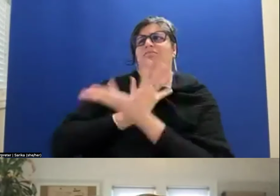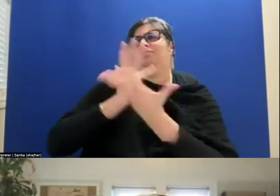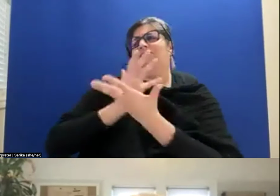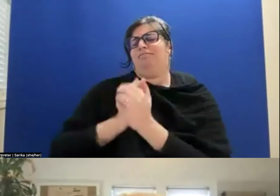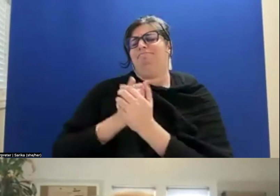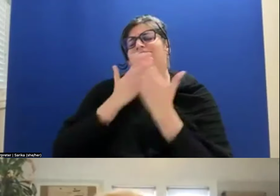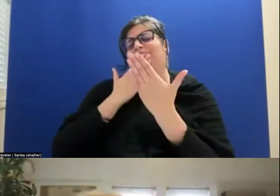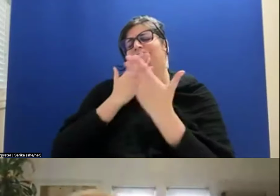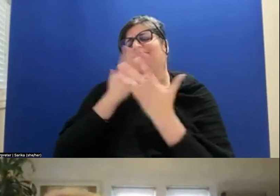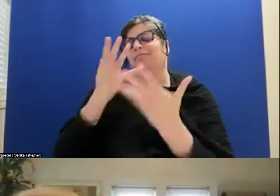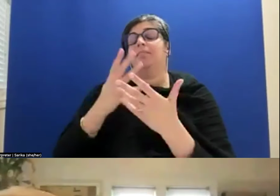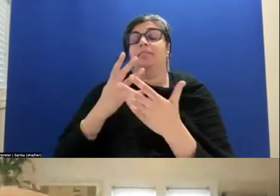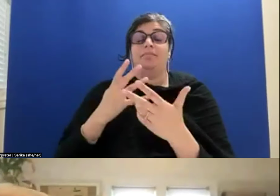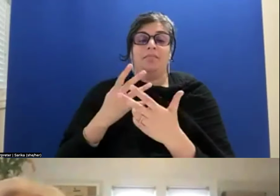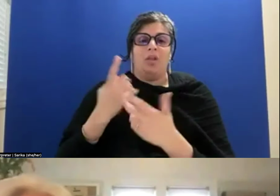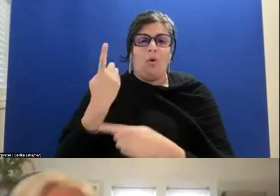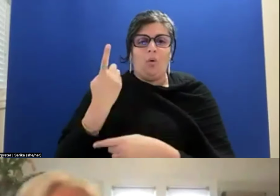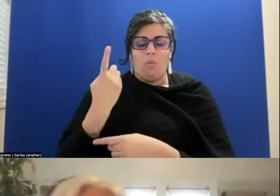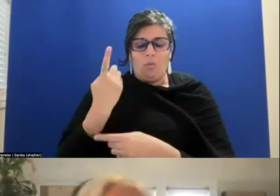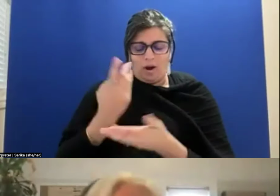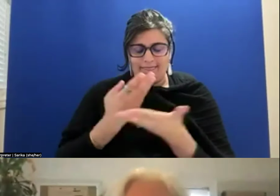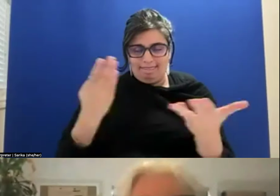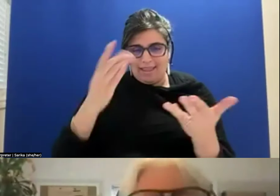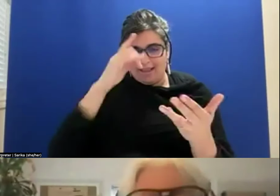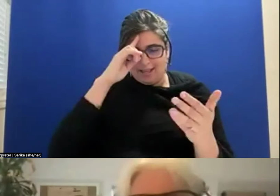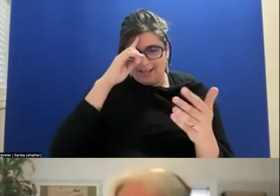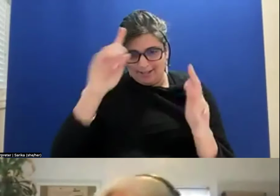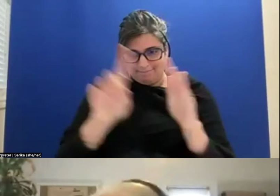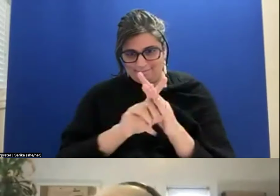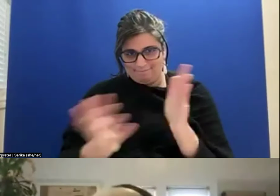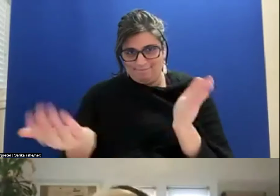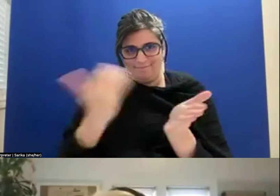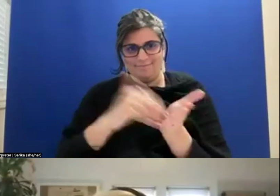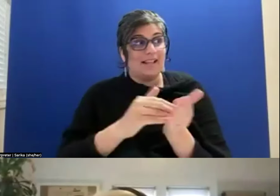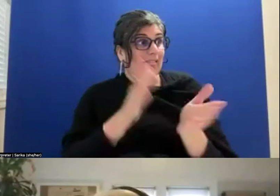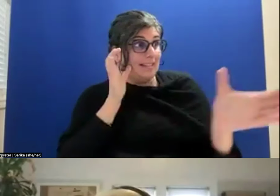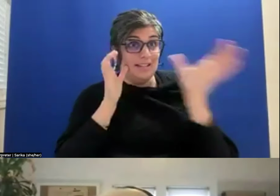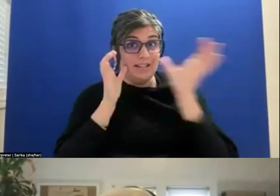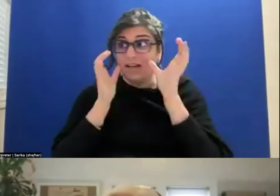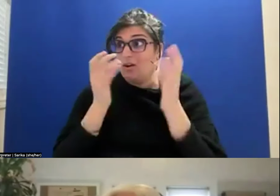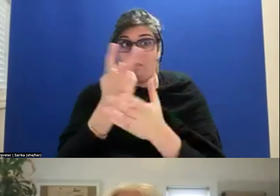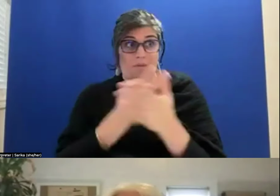one of the things that that I kept coming back to and listening to both of you is a sort of aspect of time.